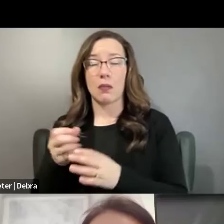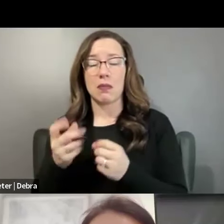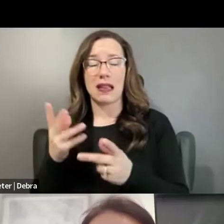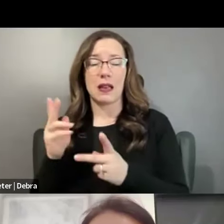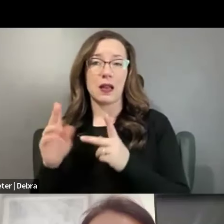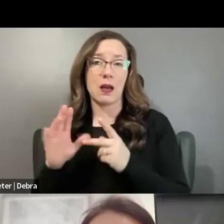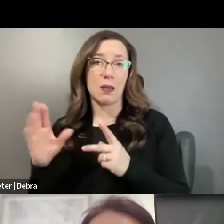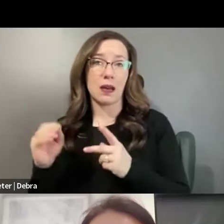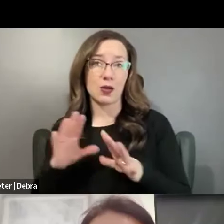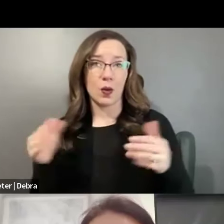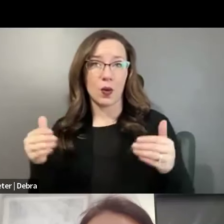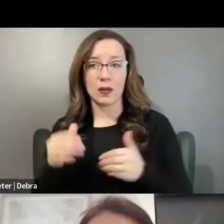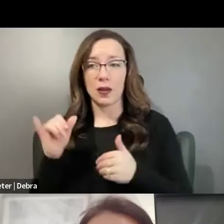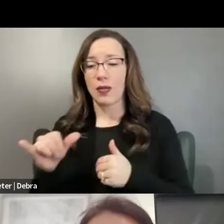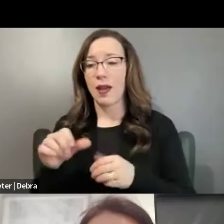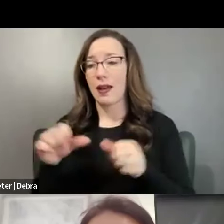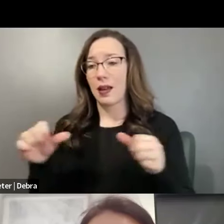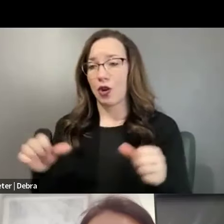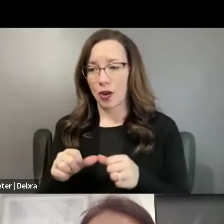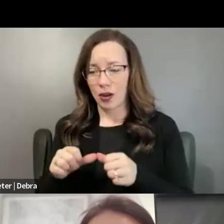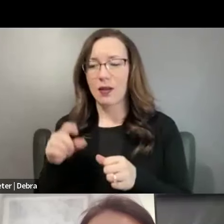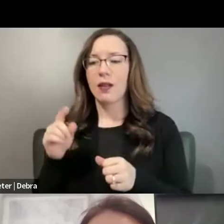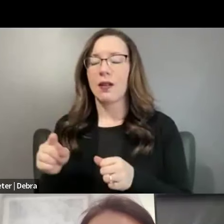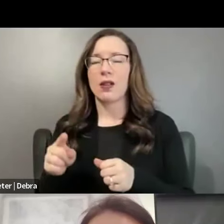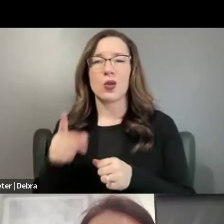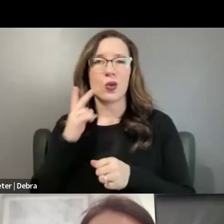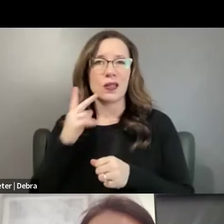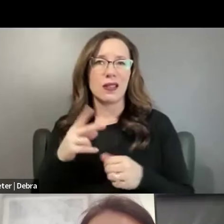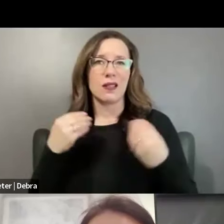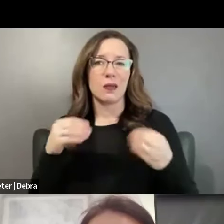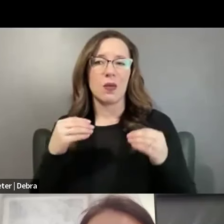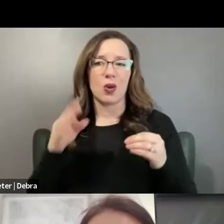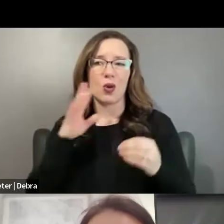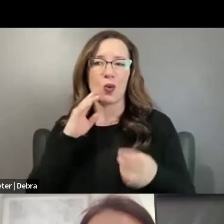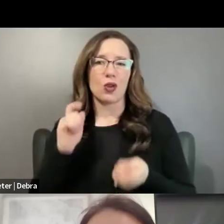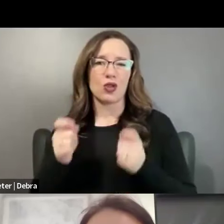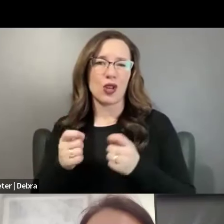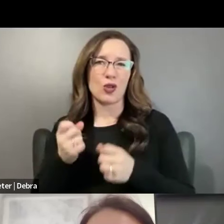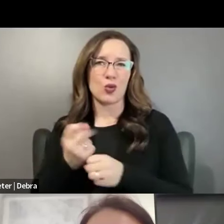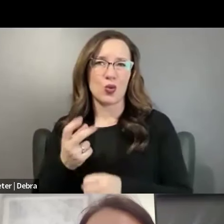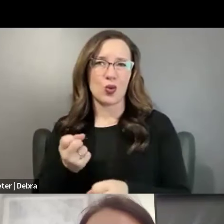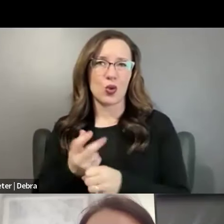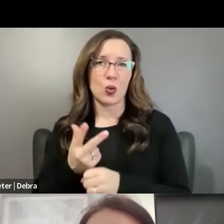I would say that the market will change in two or three years where they will not be able